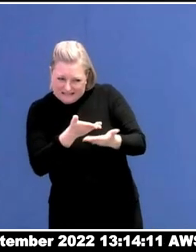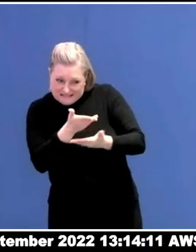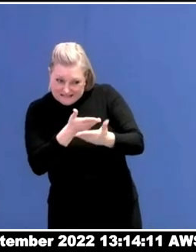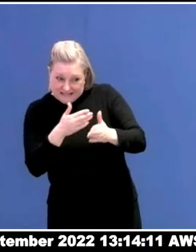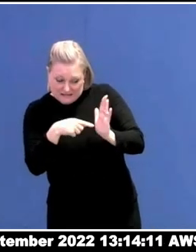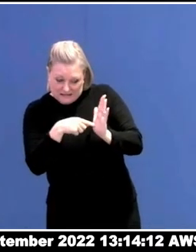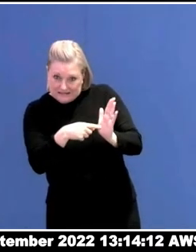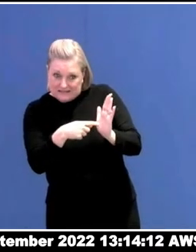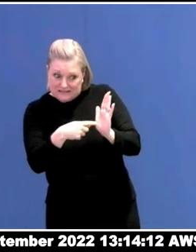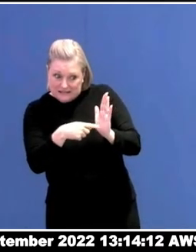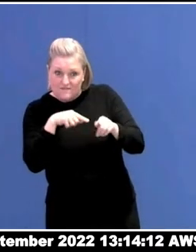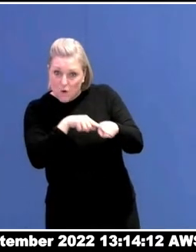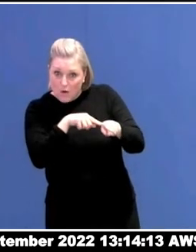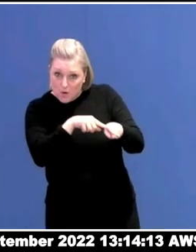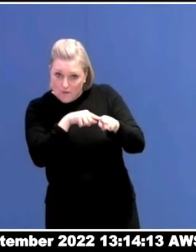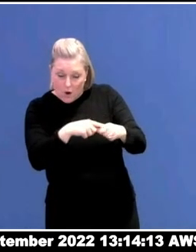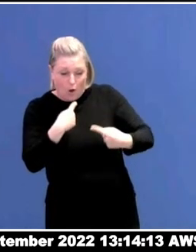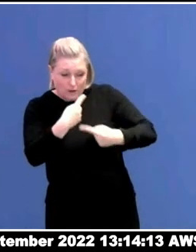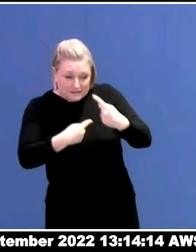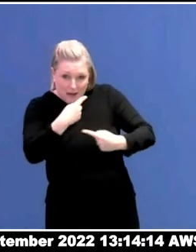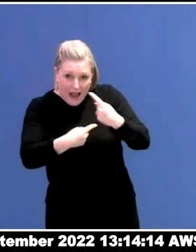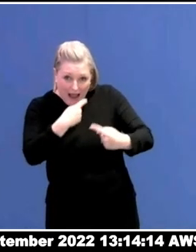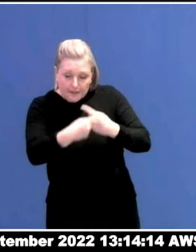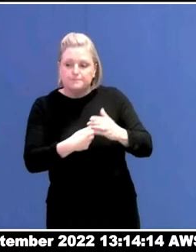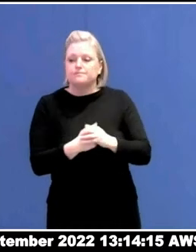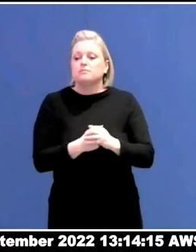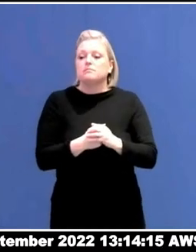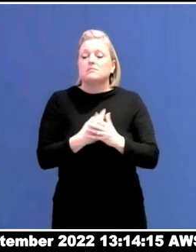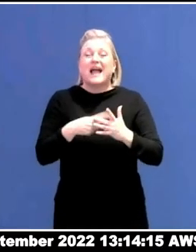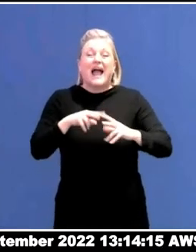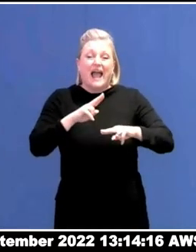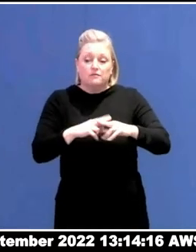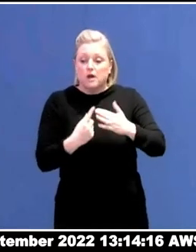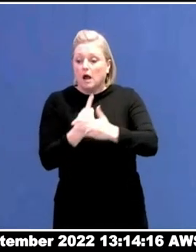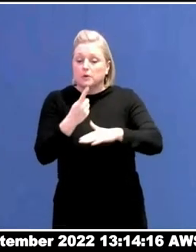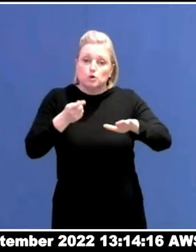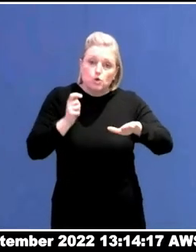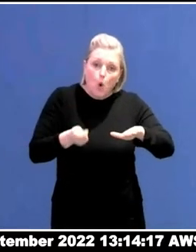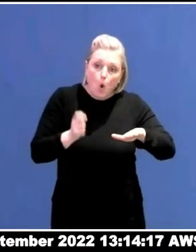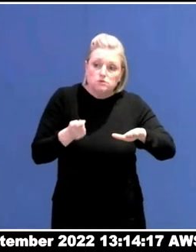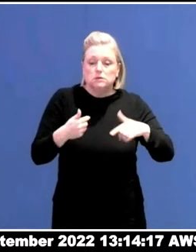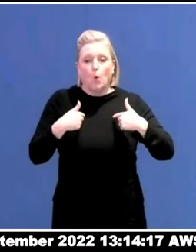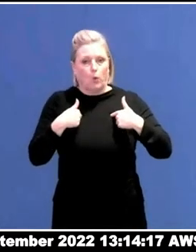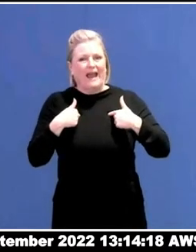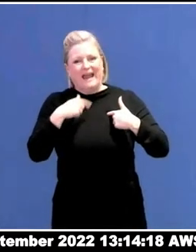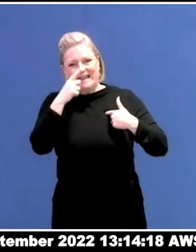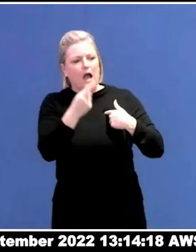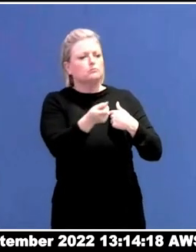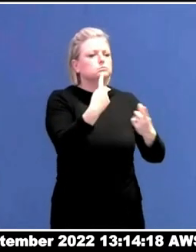offence, that we provide documentation or professional reports to the court for their